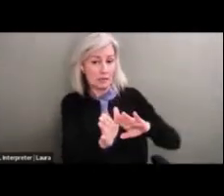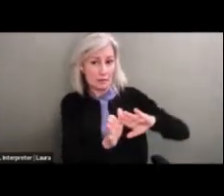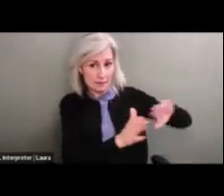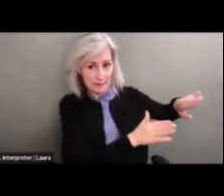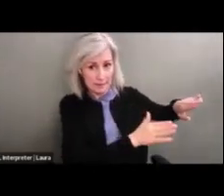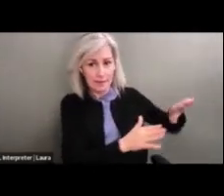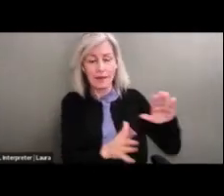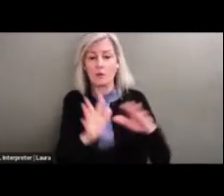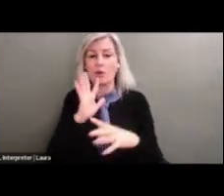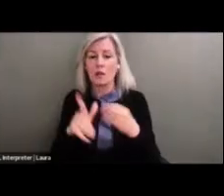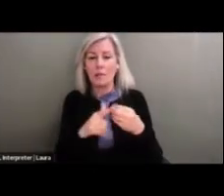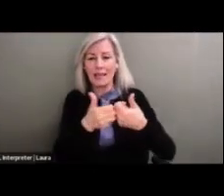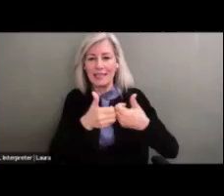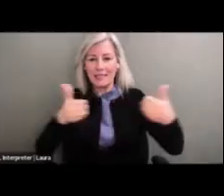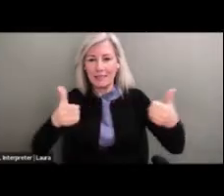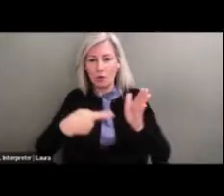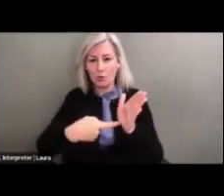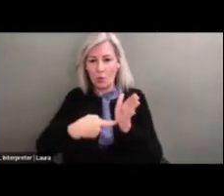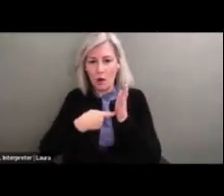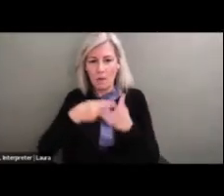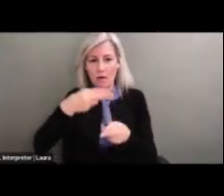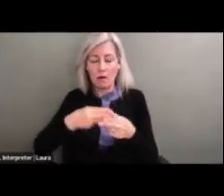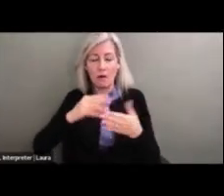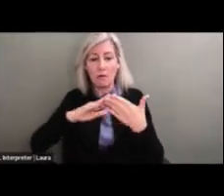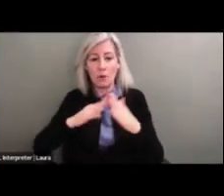I will then spend the last couple of meant I have